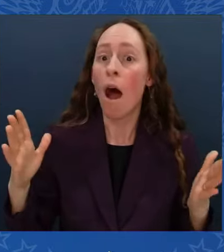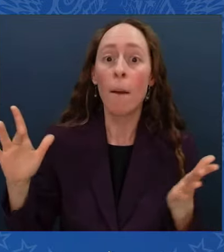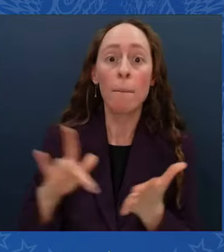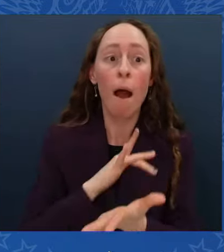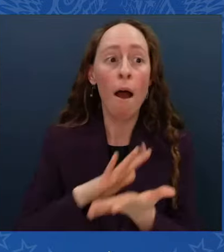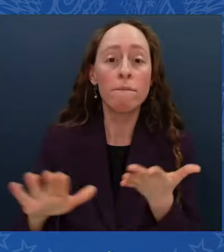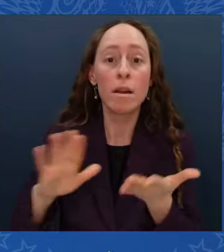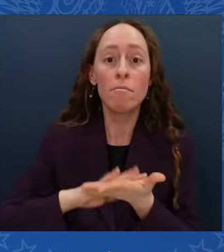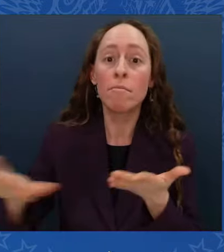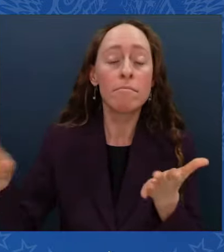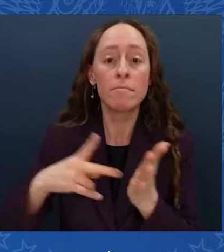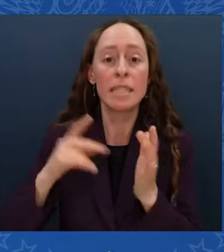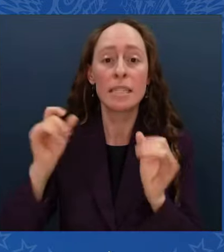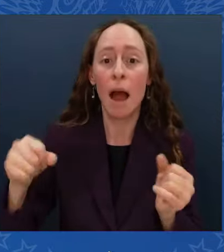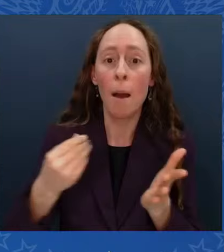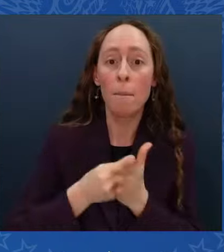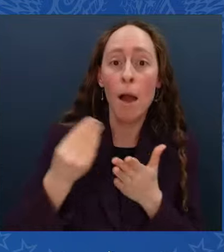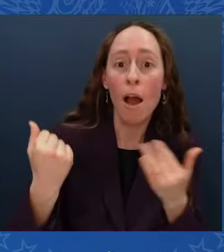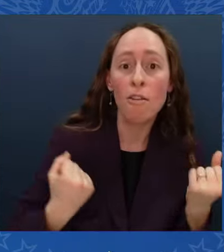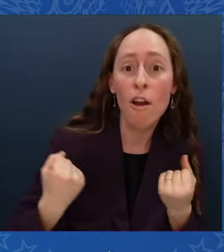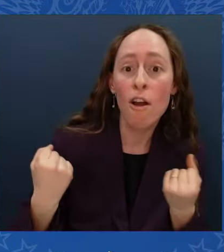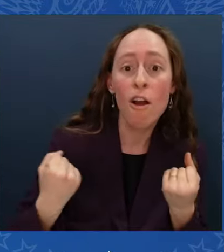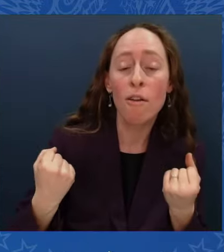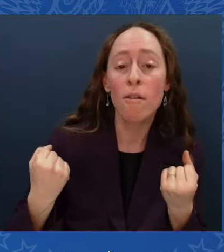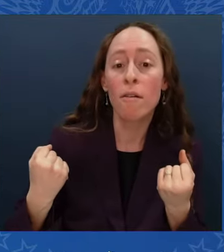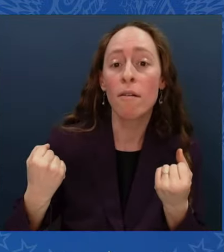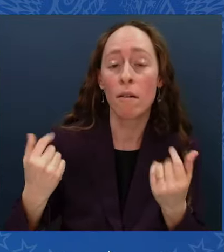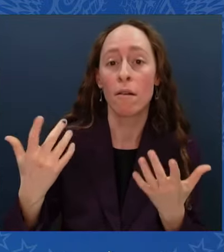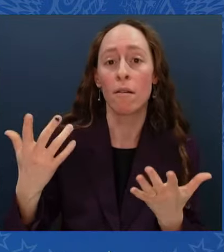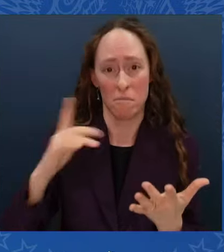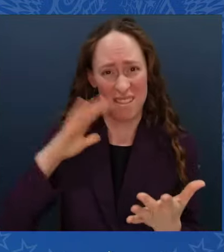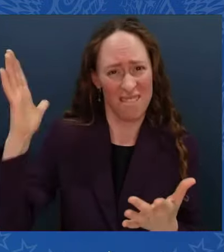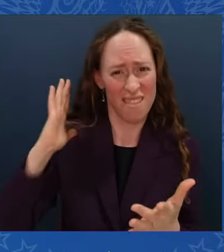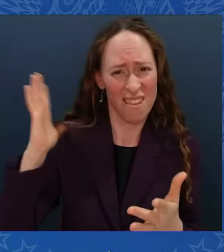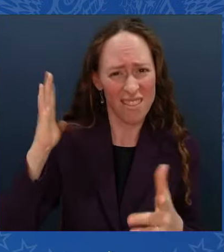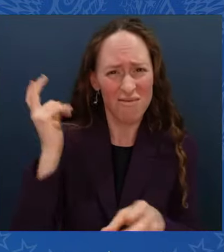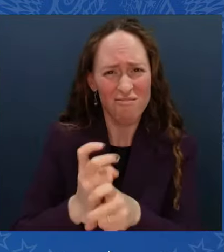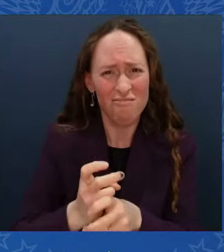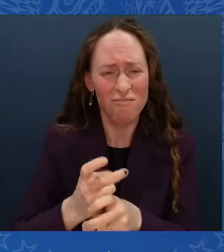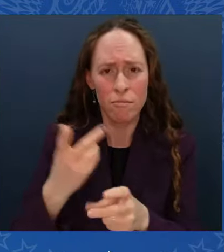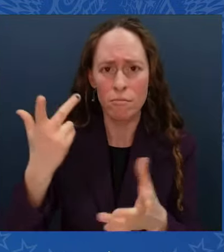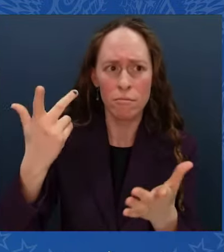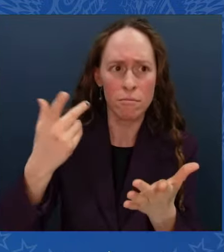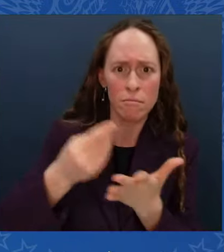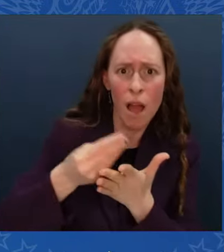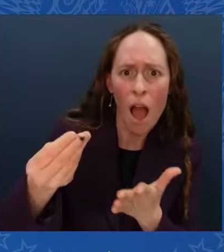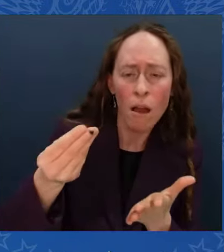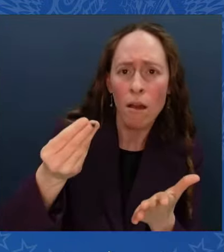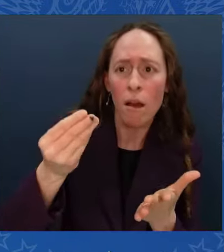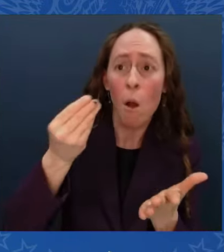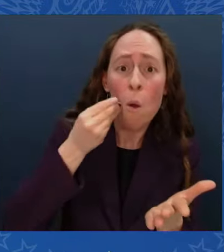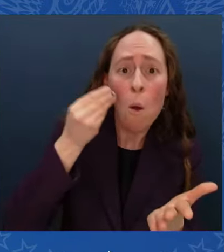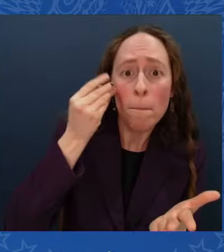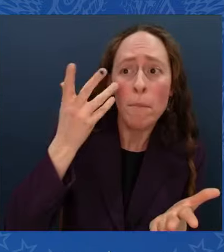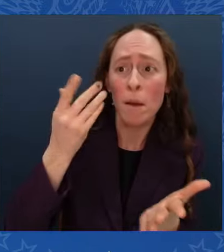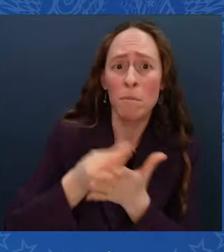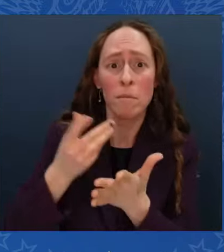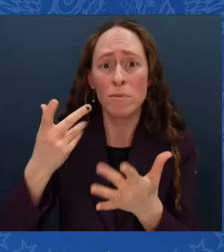from buying a house and starting a family. Addressing student loan debt should be thought of as a jobs initiative.